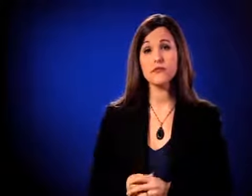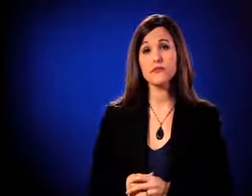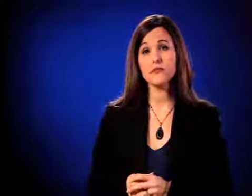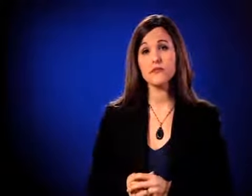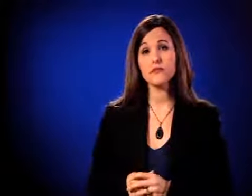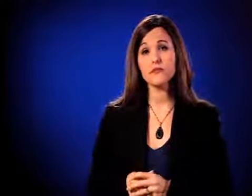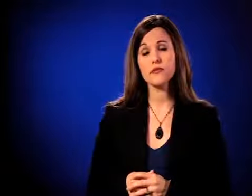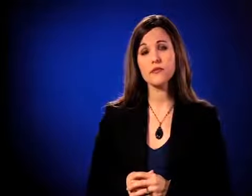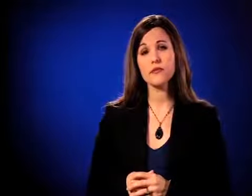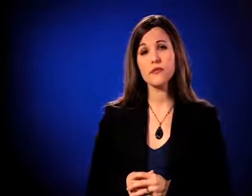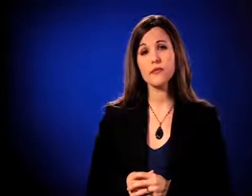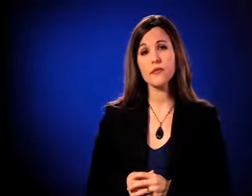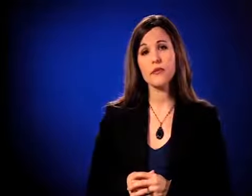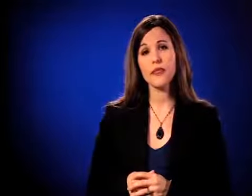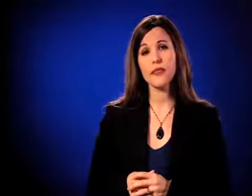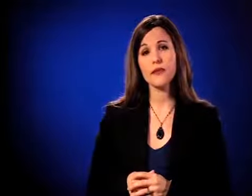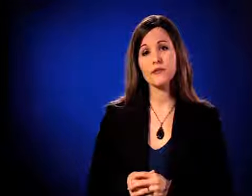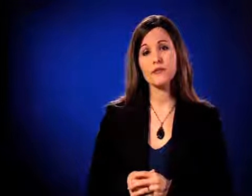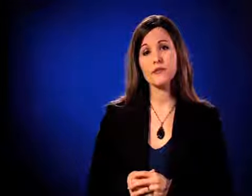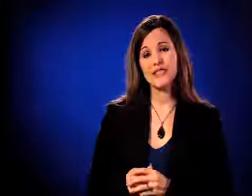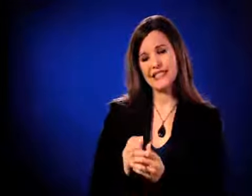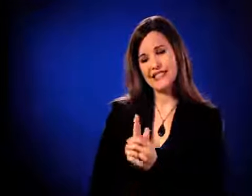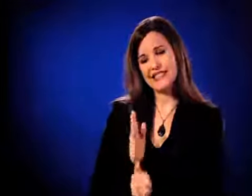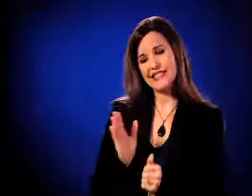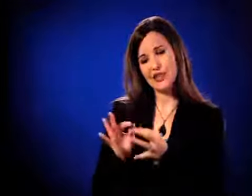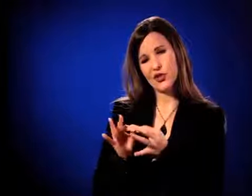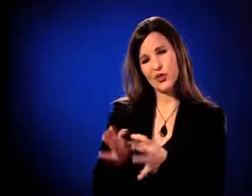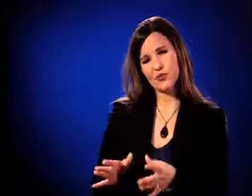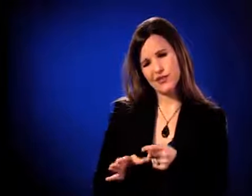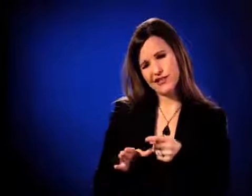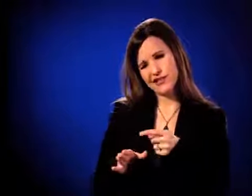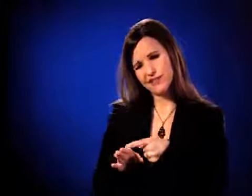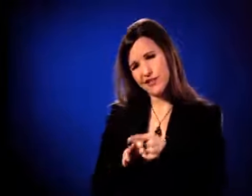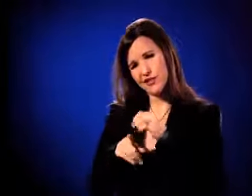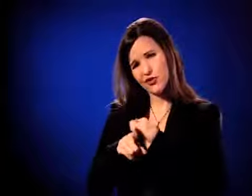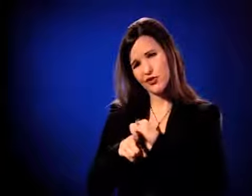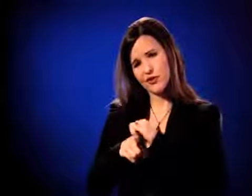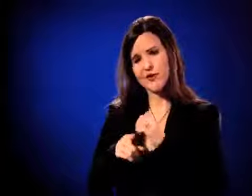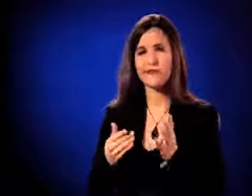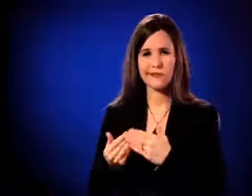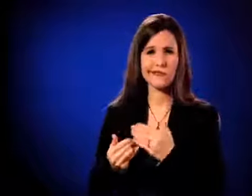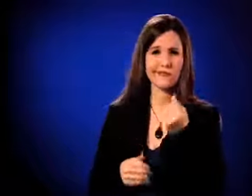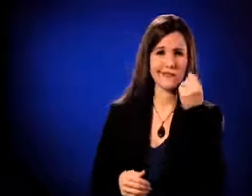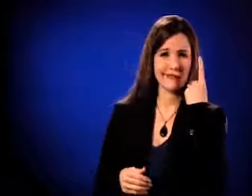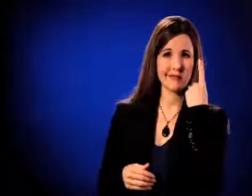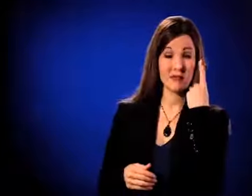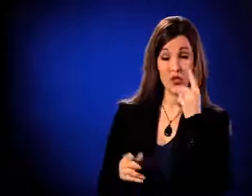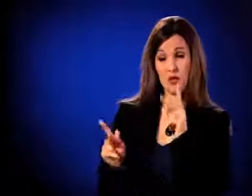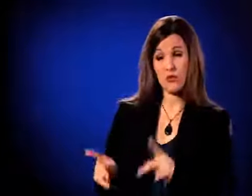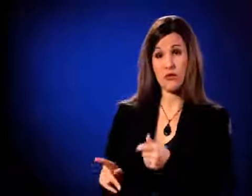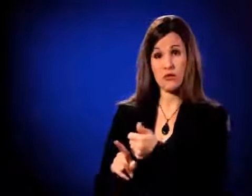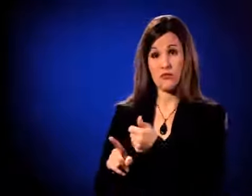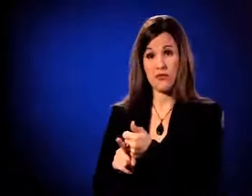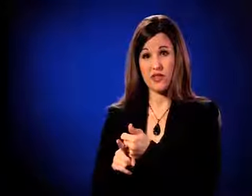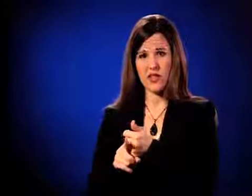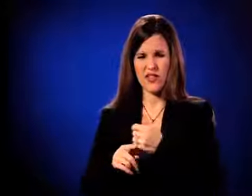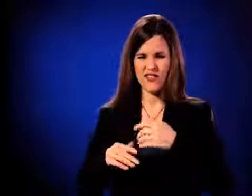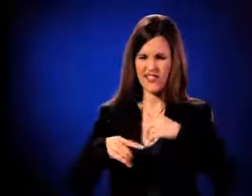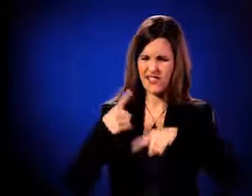It's not hard to imagine why a skilled interpreter with special training is important.